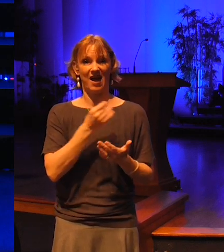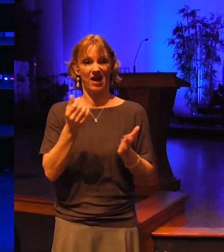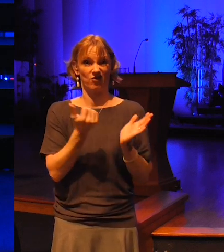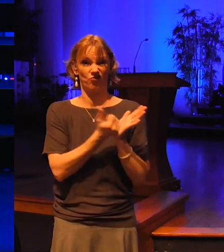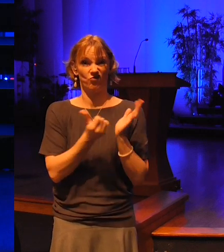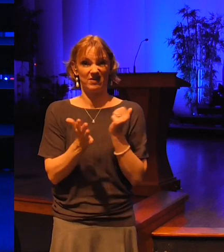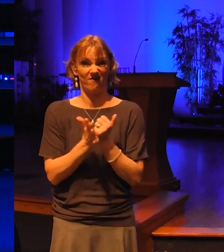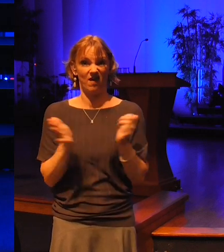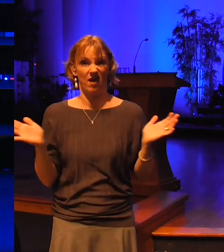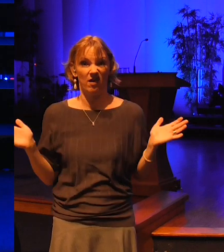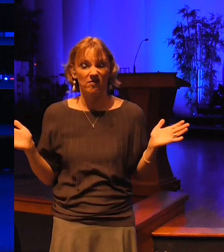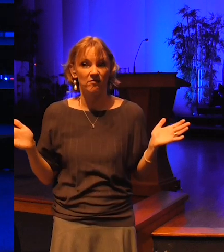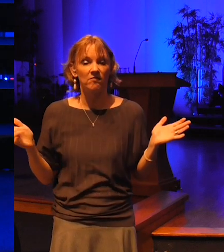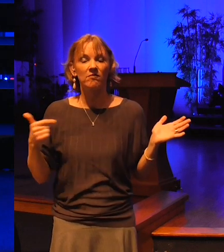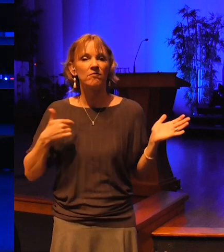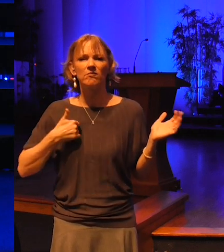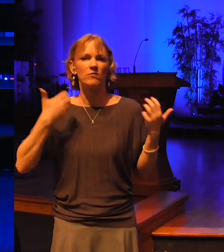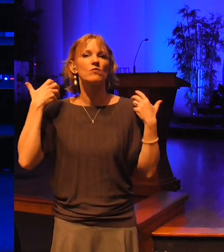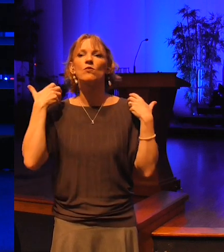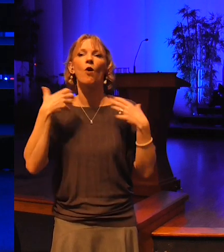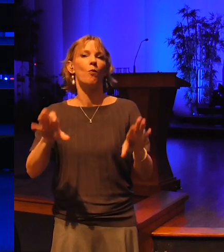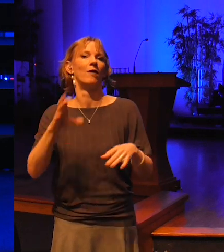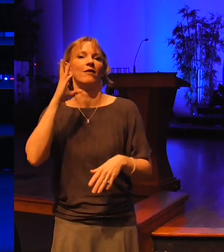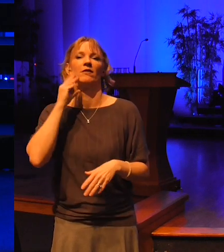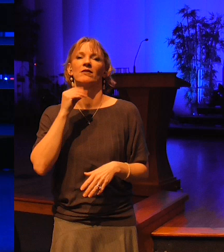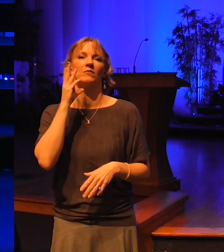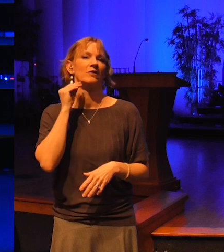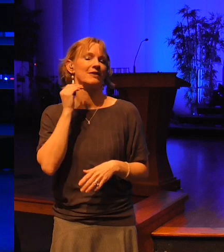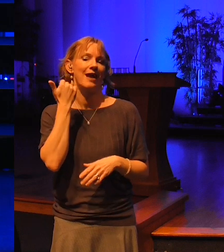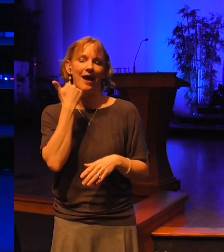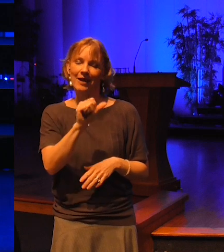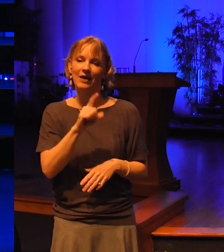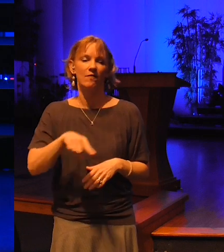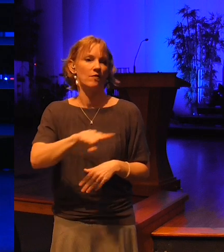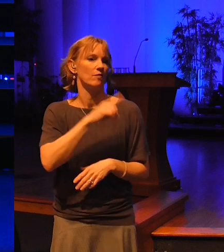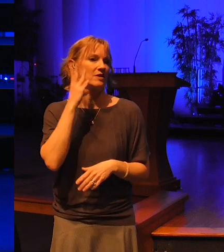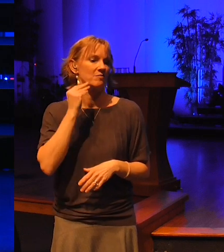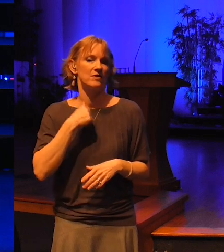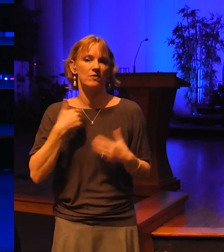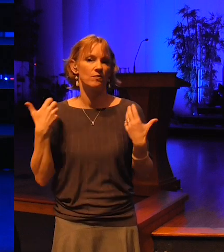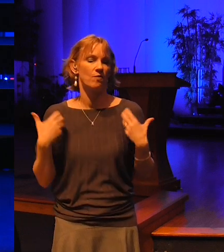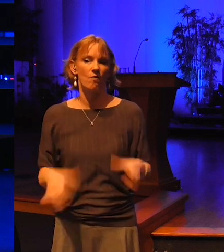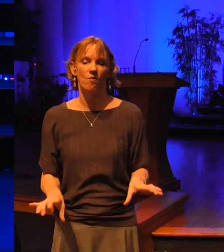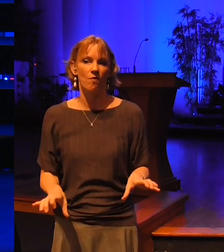i don't want to have any of those experiences and yet someone who had those experiences became the